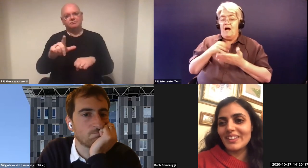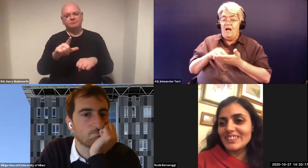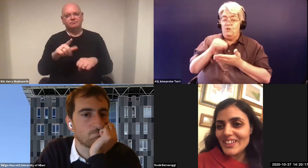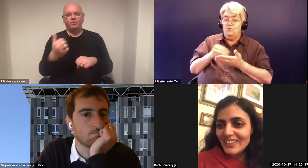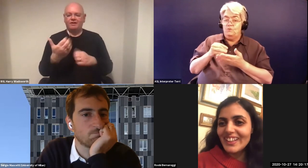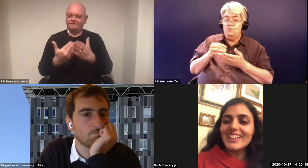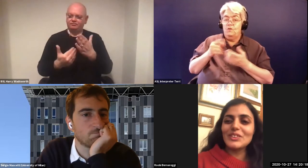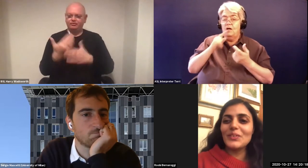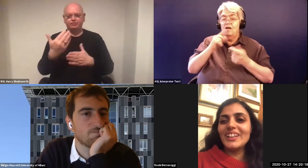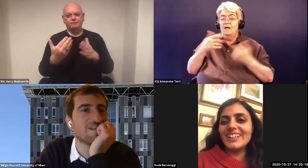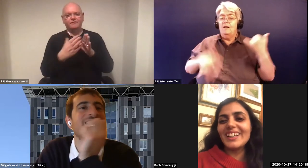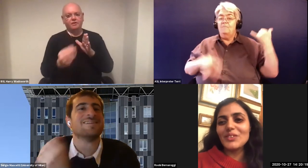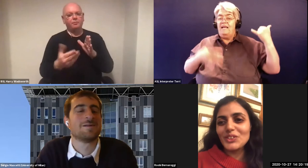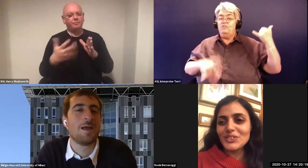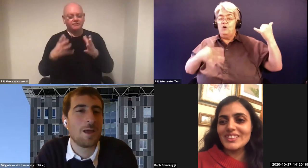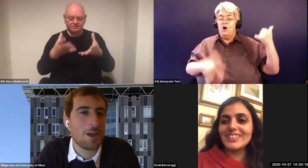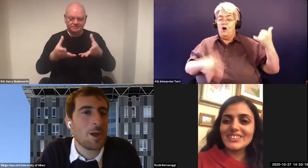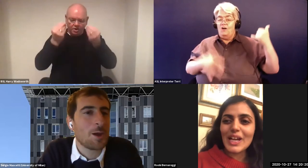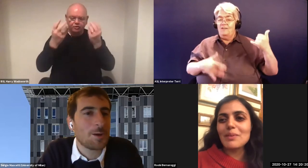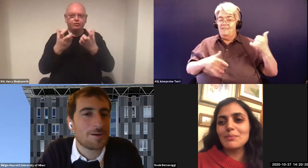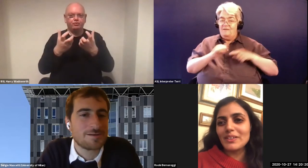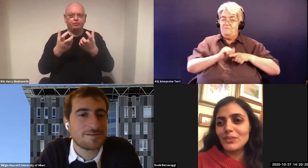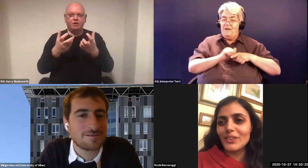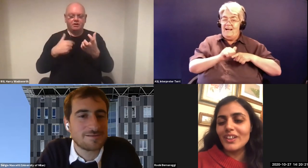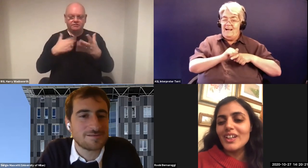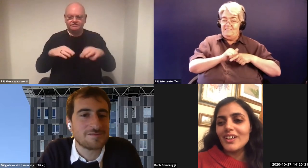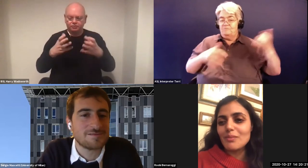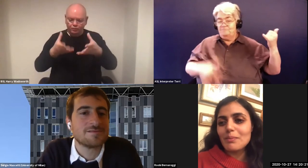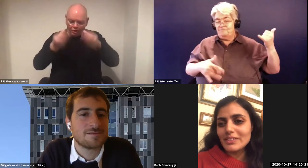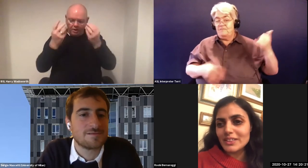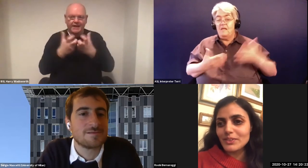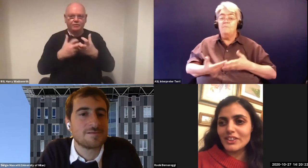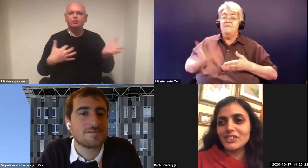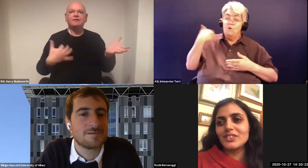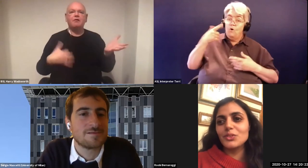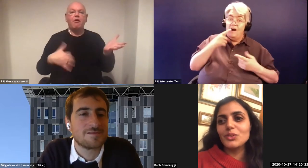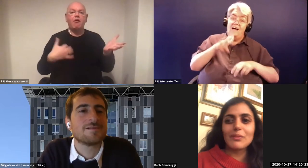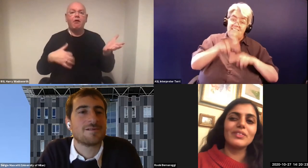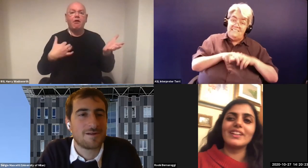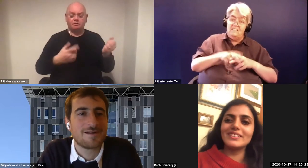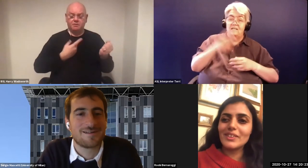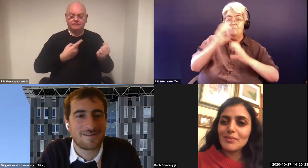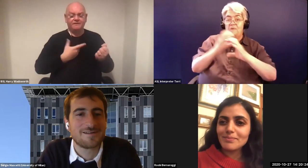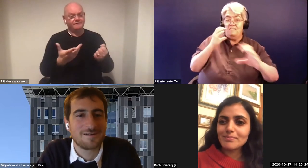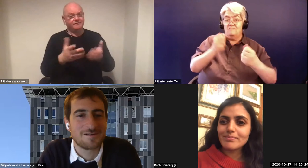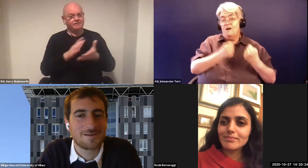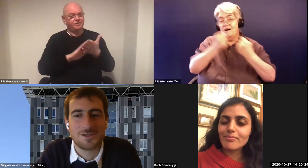guitar so I could use the time I spent for uh public transportations to do something else so you